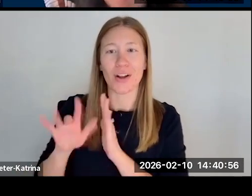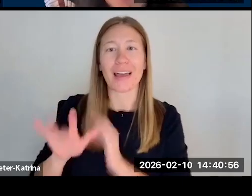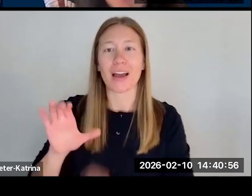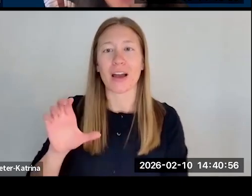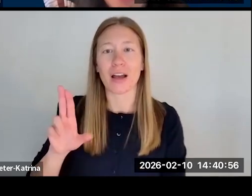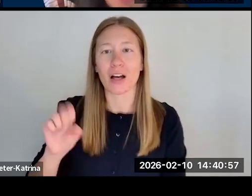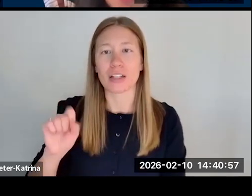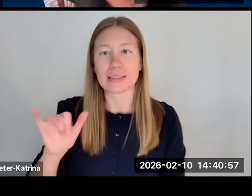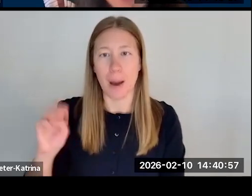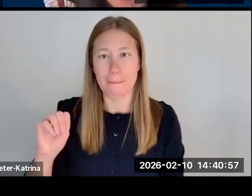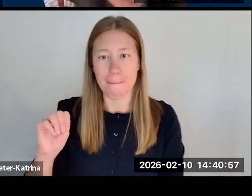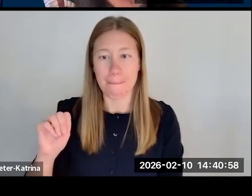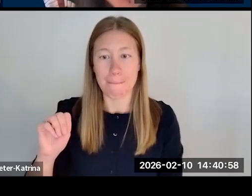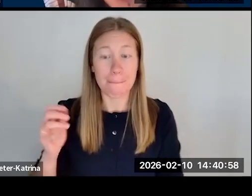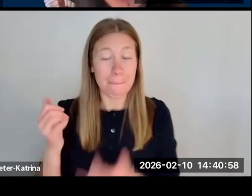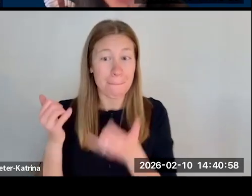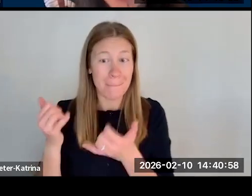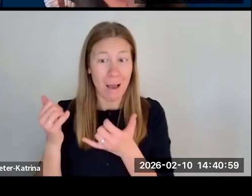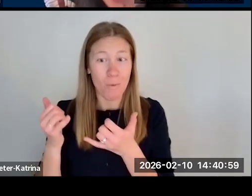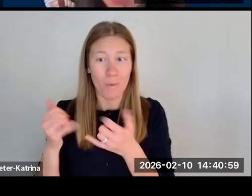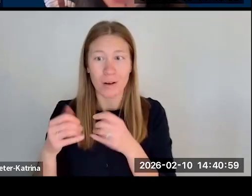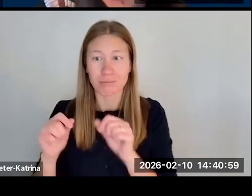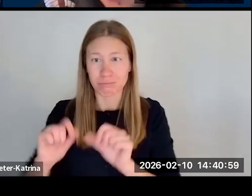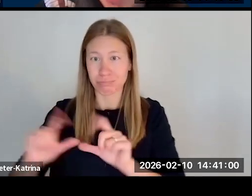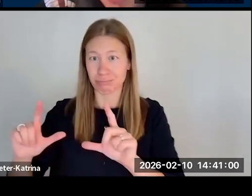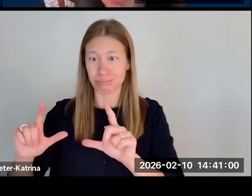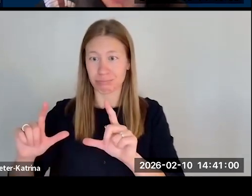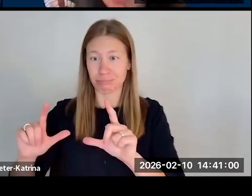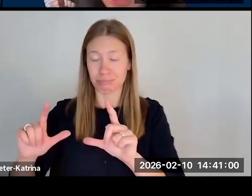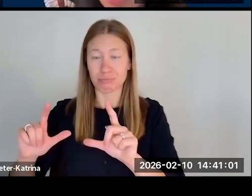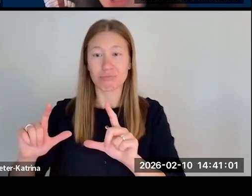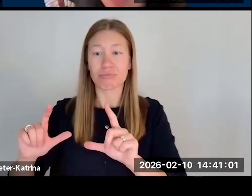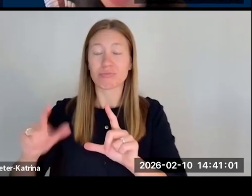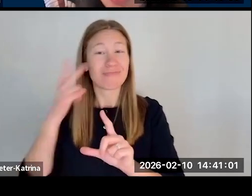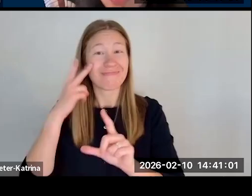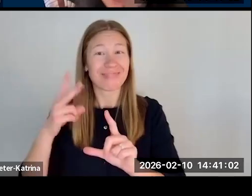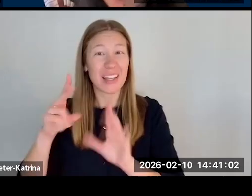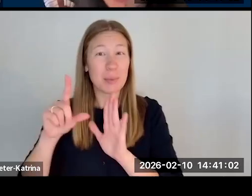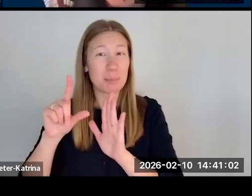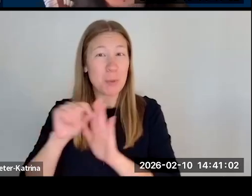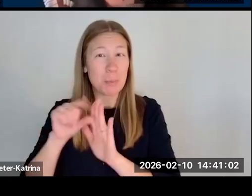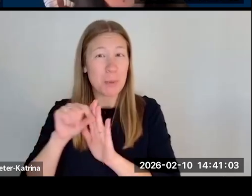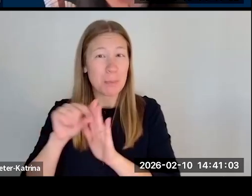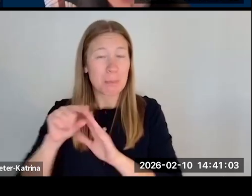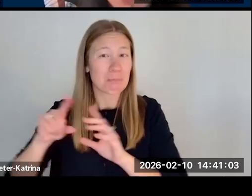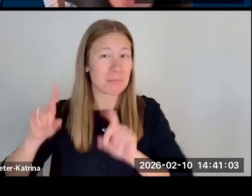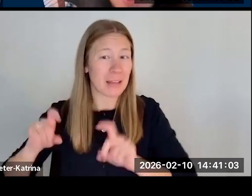and then you can select a new color with the eyedropper tool if you want something specific